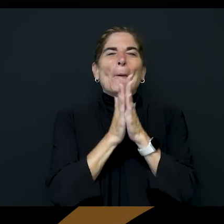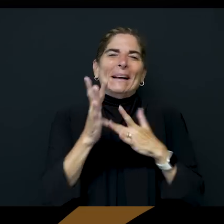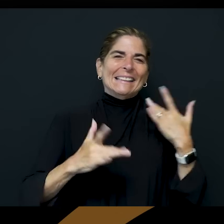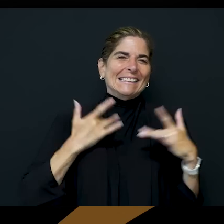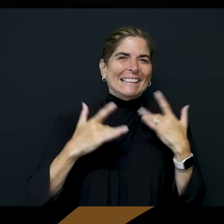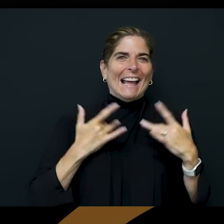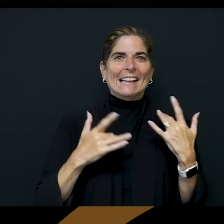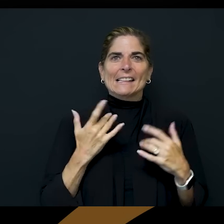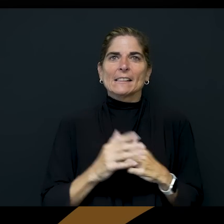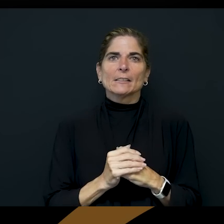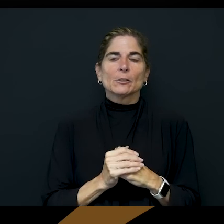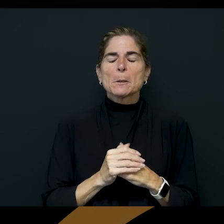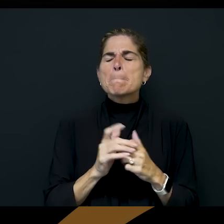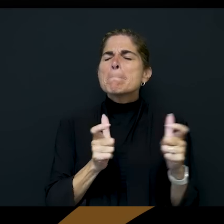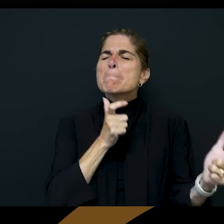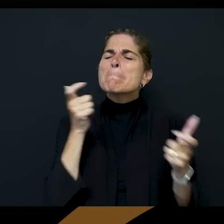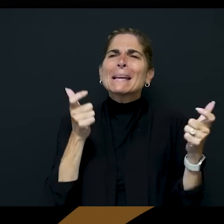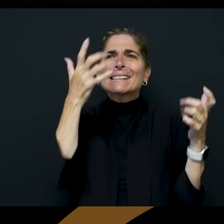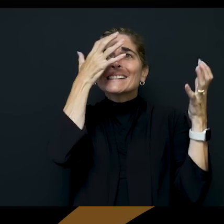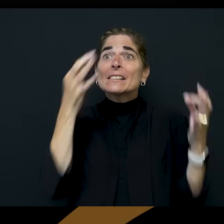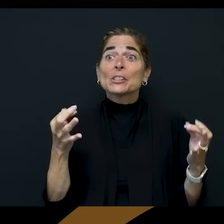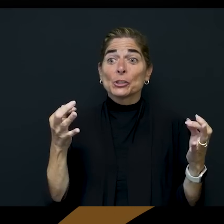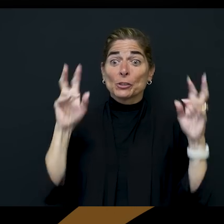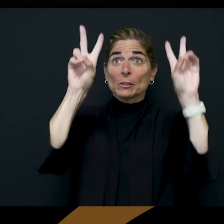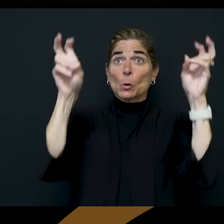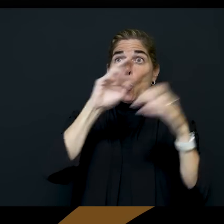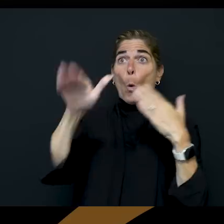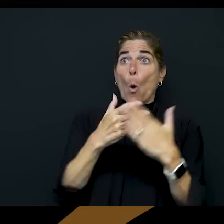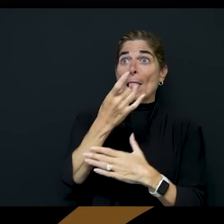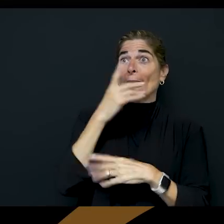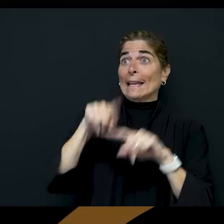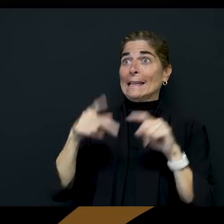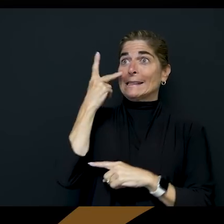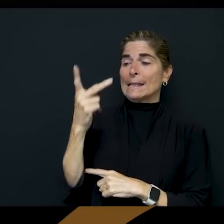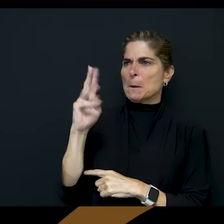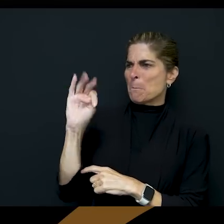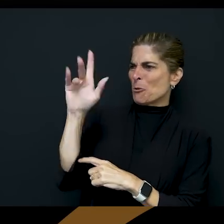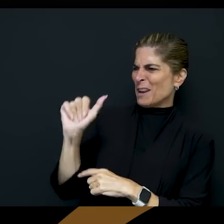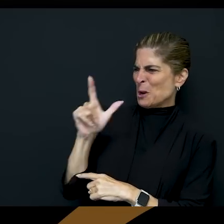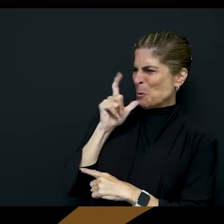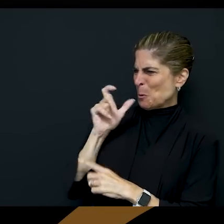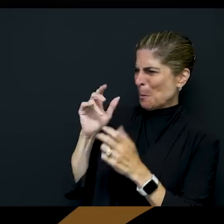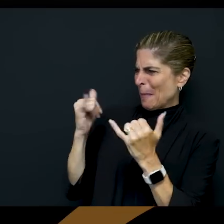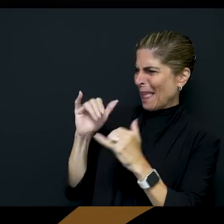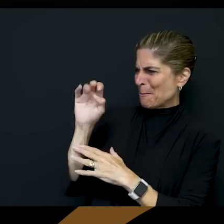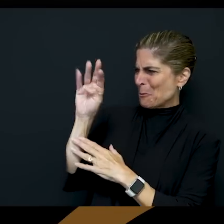The single biggest decision for “All the Light We Cannot See” was Marie. Who will be my Marie? She's the heroine of the book.